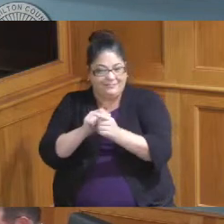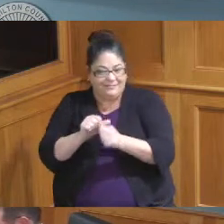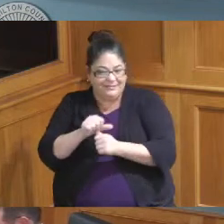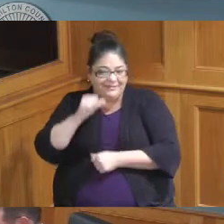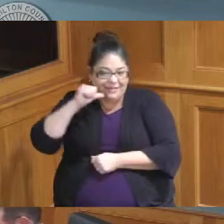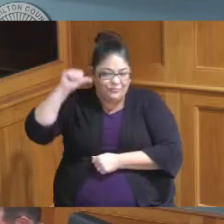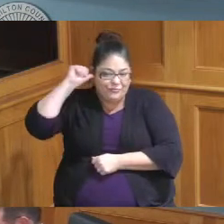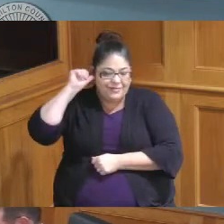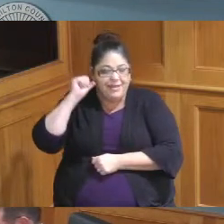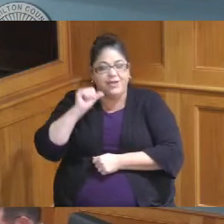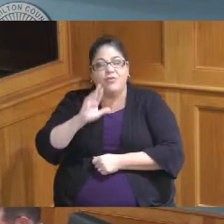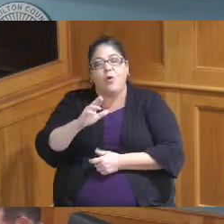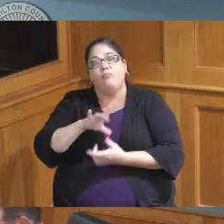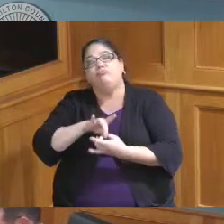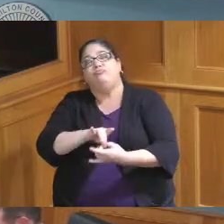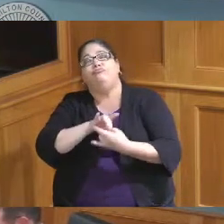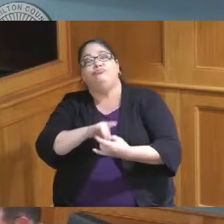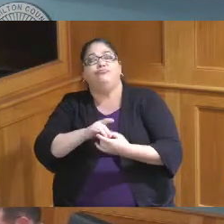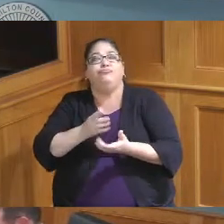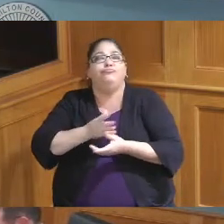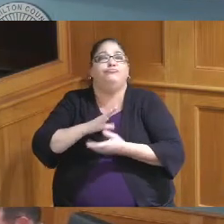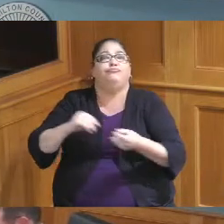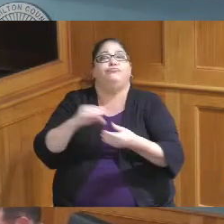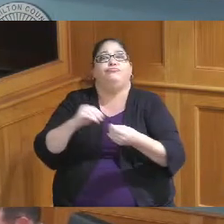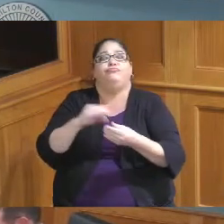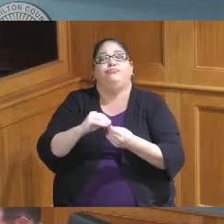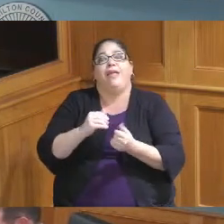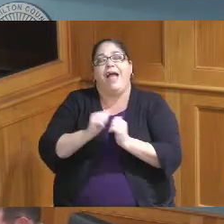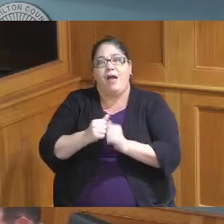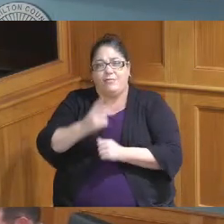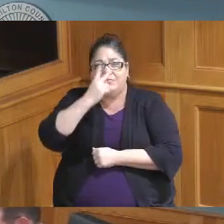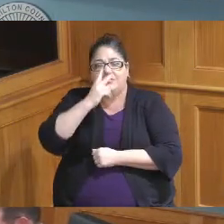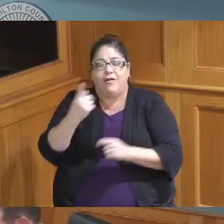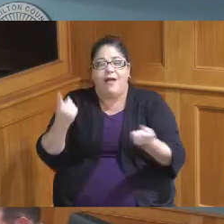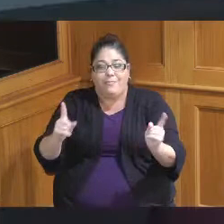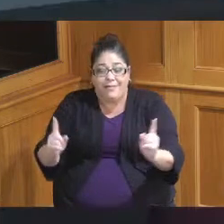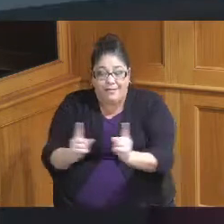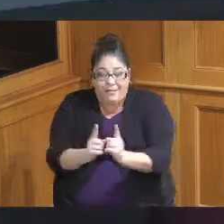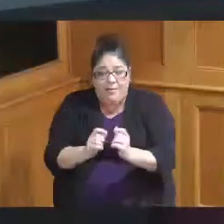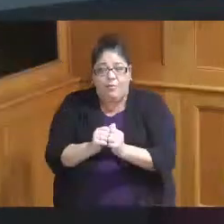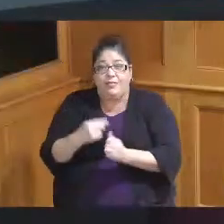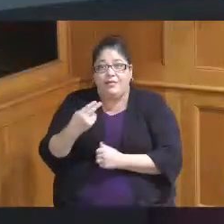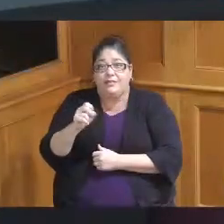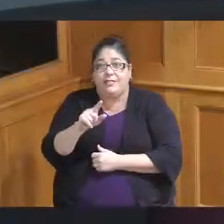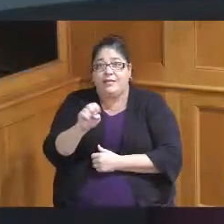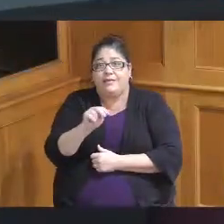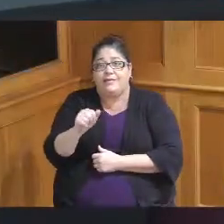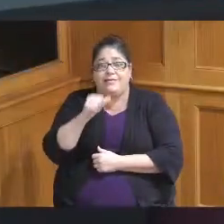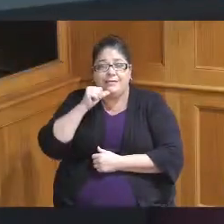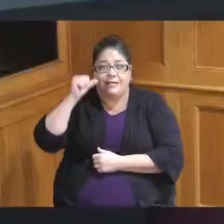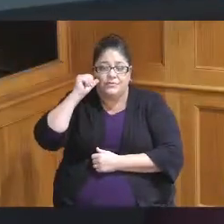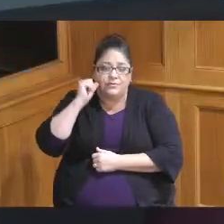you even related with Helen yesterday and you are our hero all of you our heroes I went back